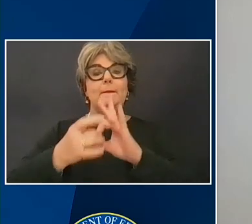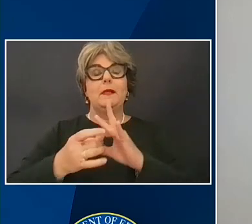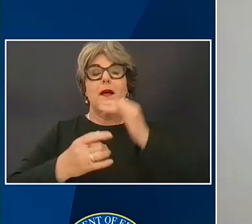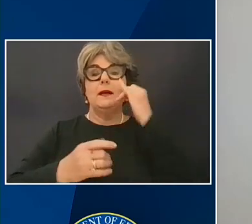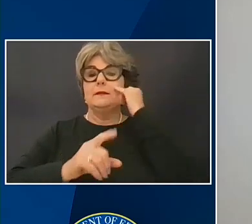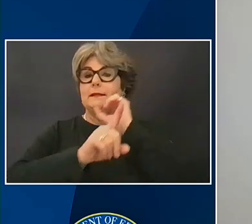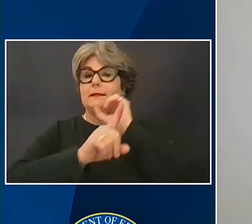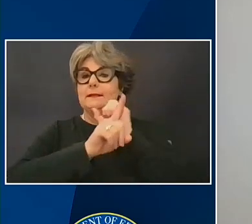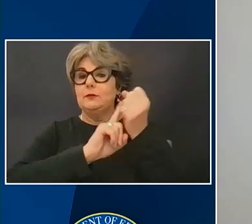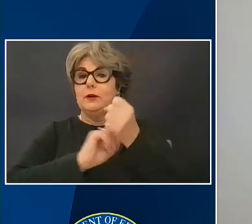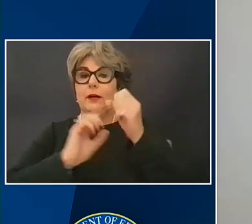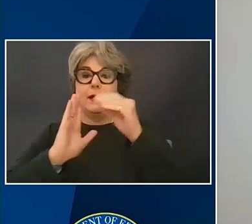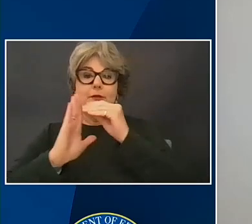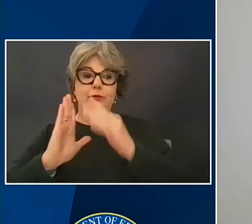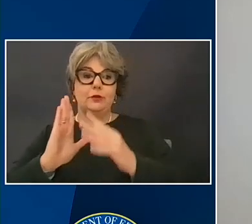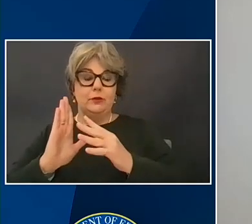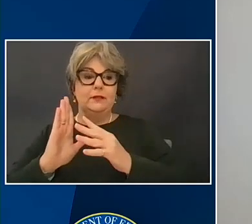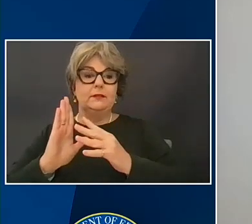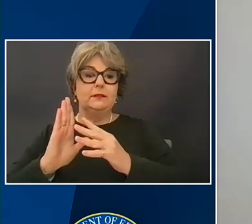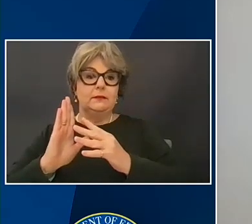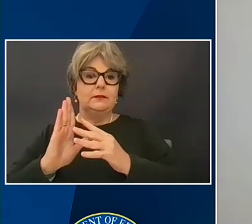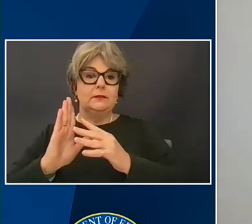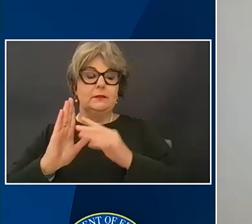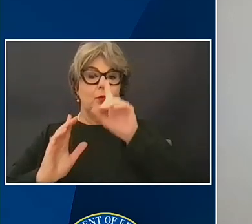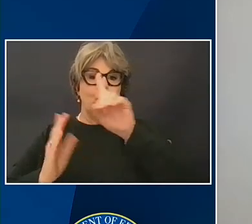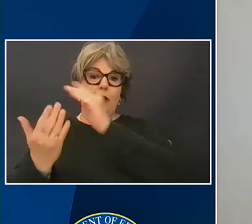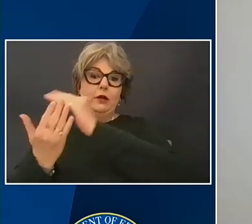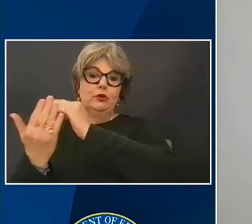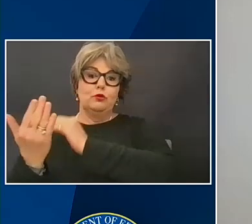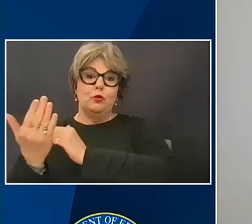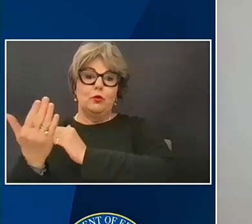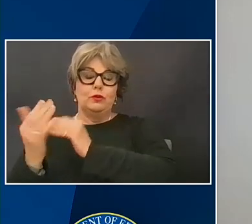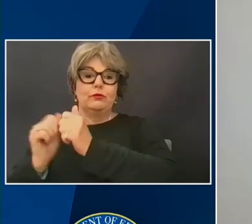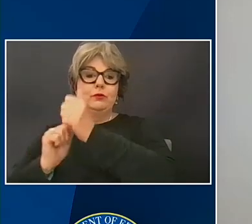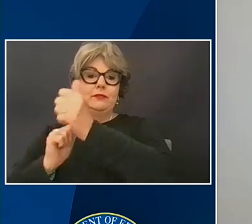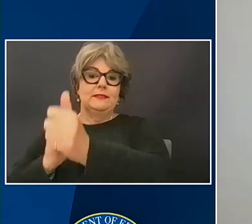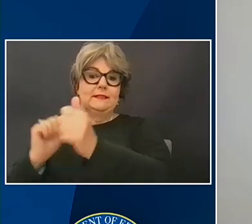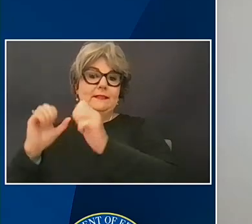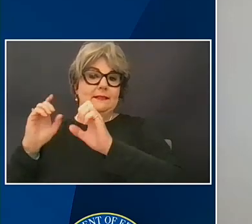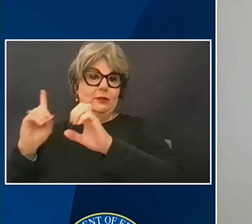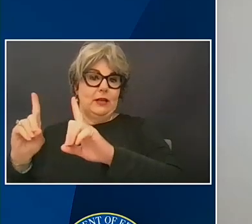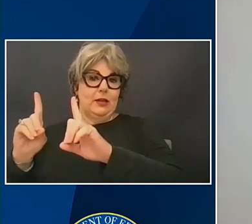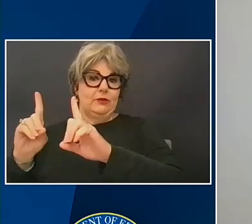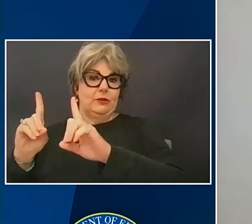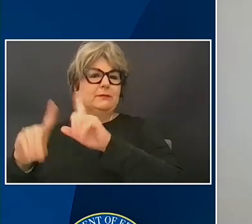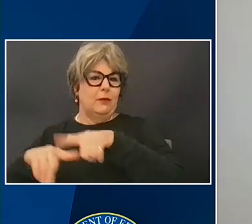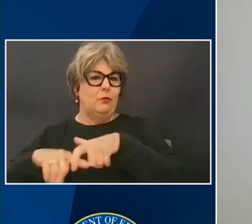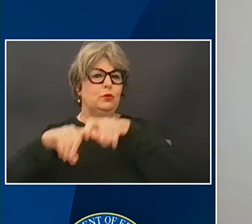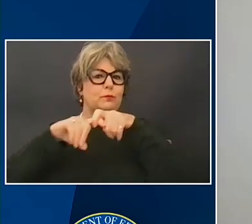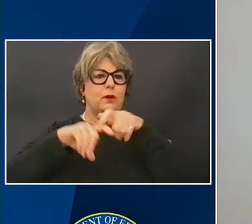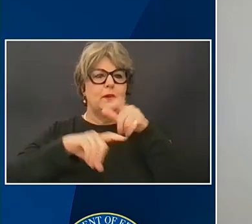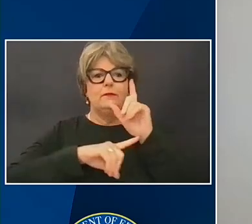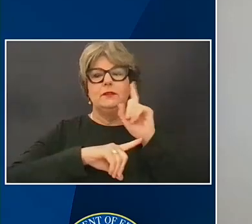taking a course through distance education. And I want to pause for a second and also return to a discussion